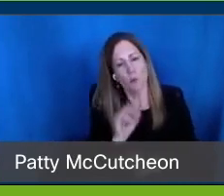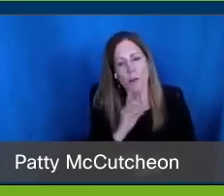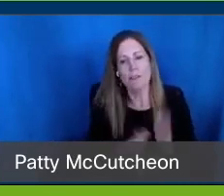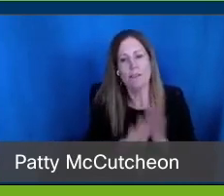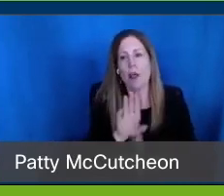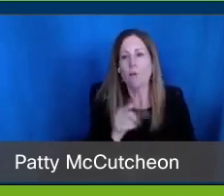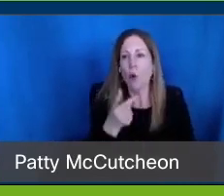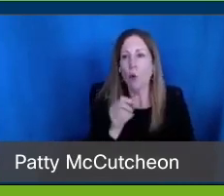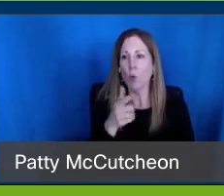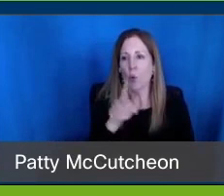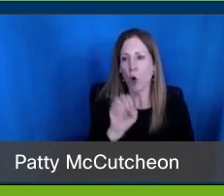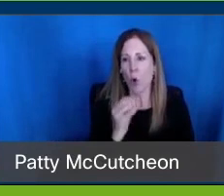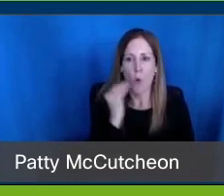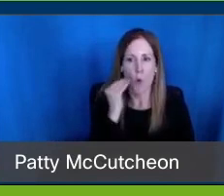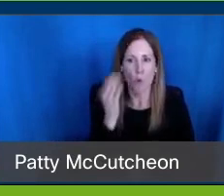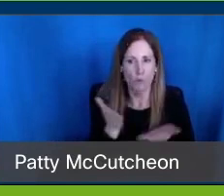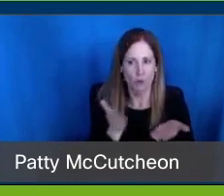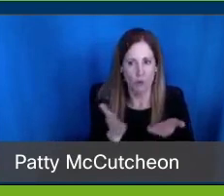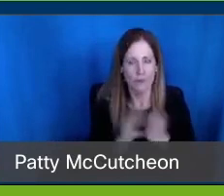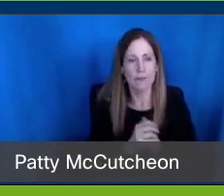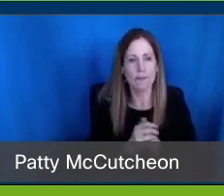so it would be for the Google smart speakers.